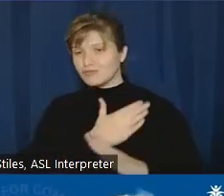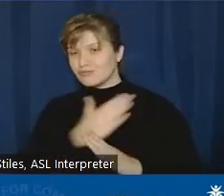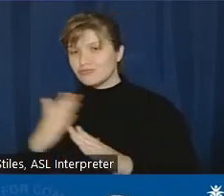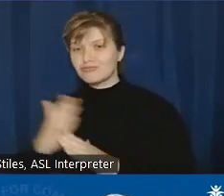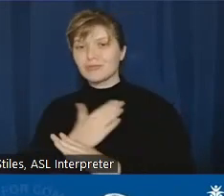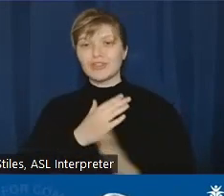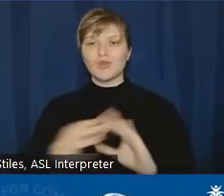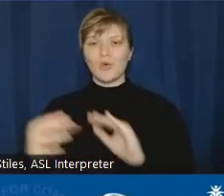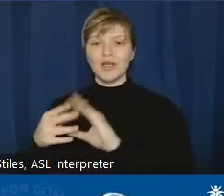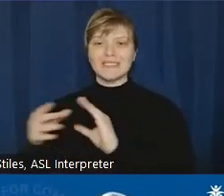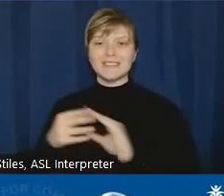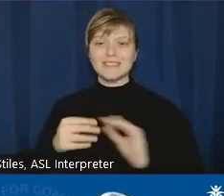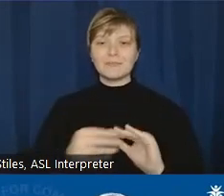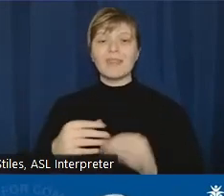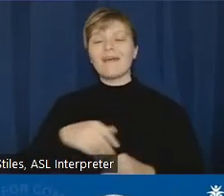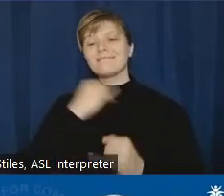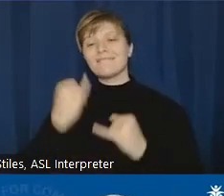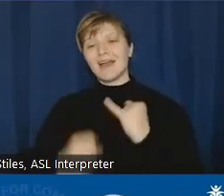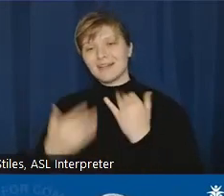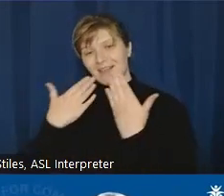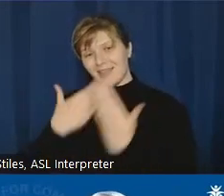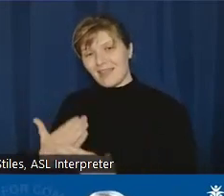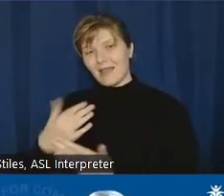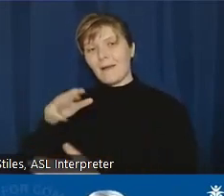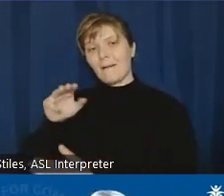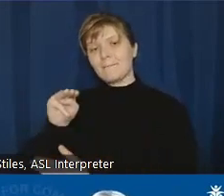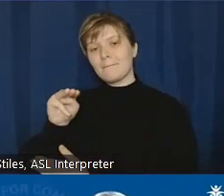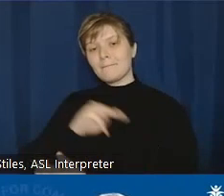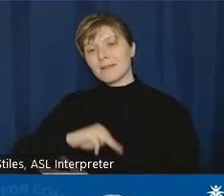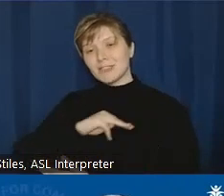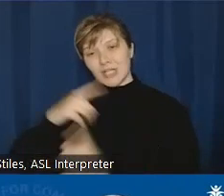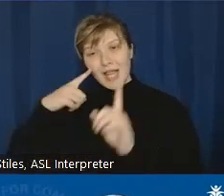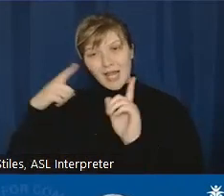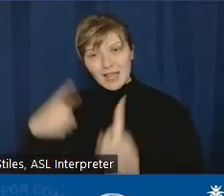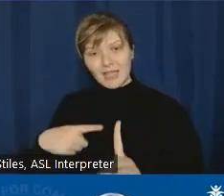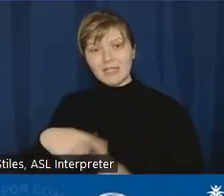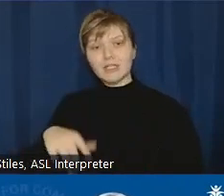Finally, we want to thank Mission Analytics, USAging, Emily Stiles, our ASL interpreter,